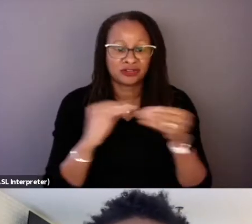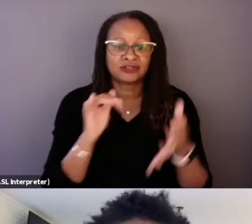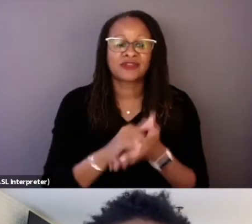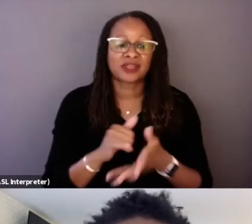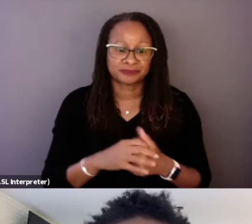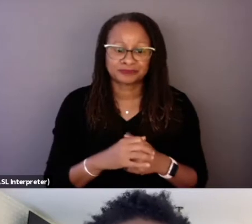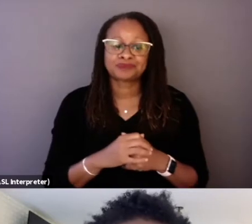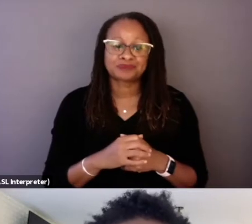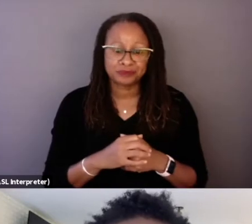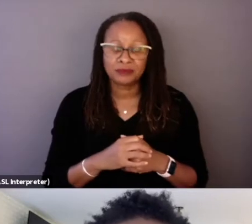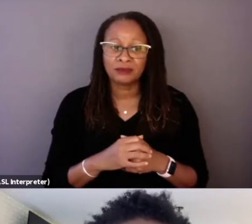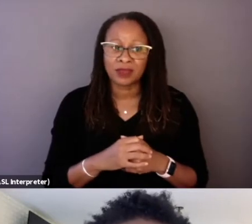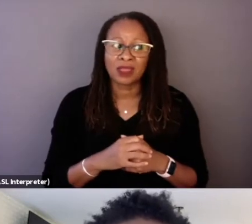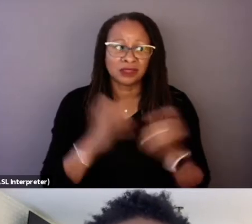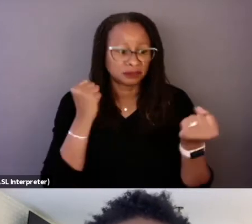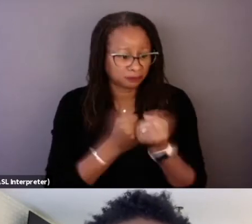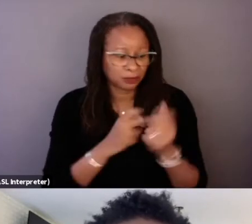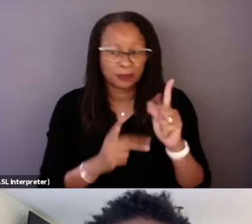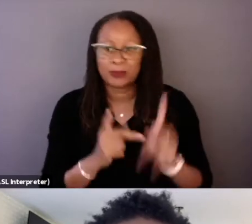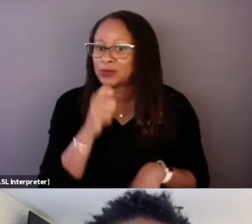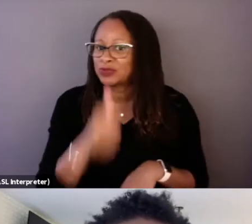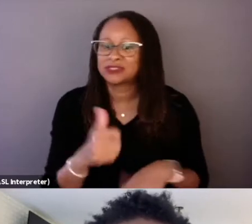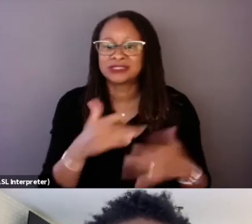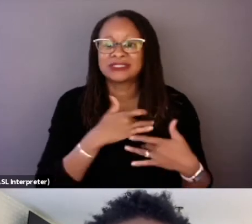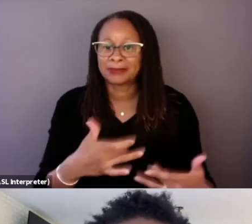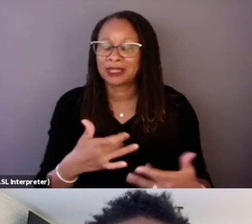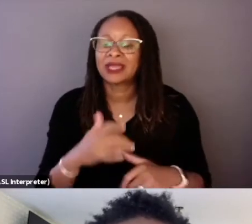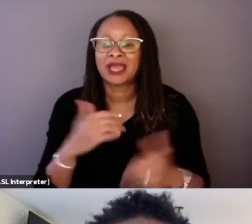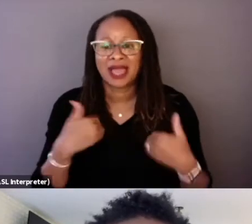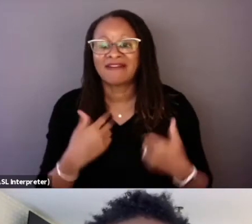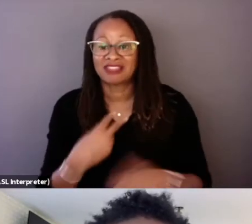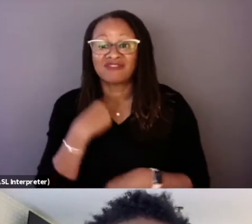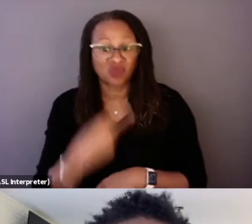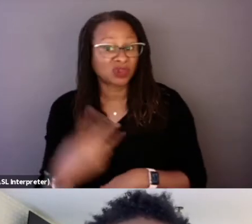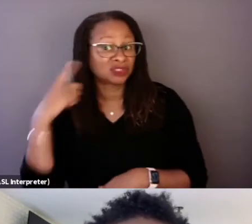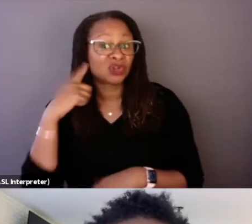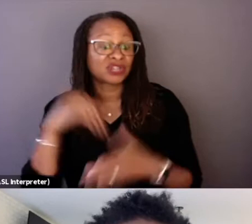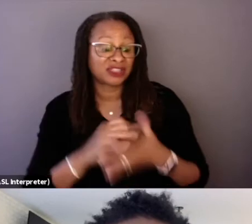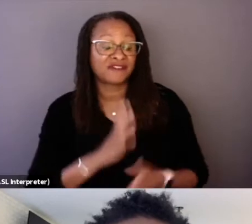gave voice to those who wouldn't typically, you know, have their voices in the official narrative,